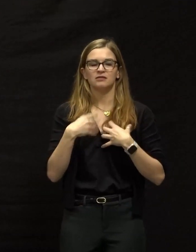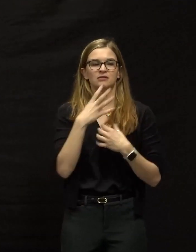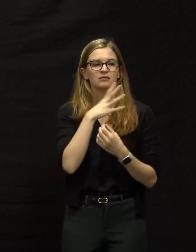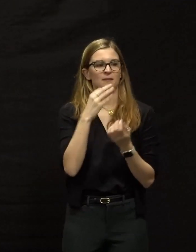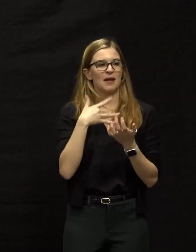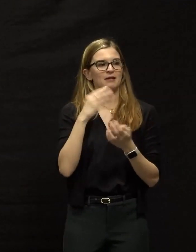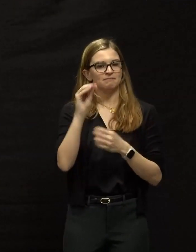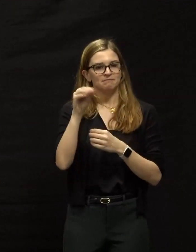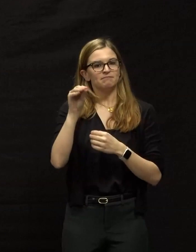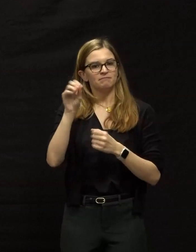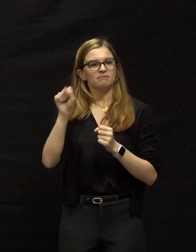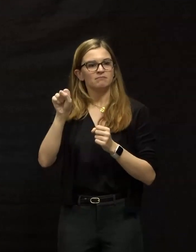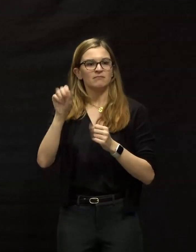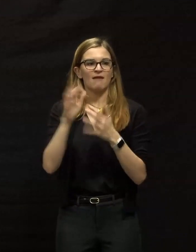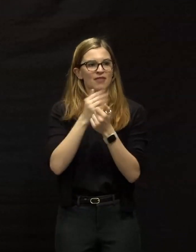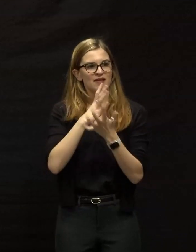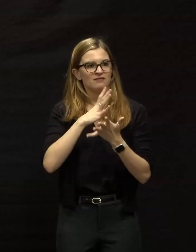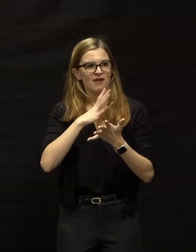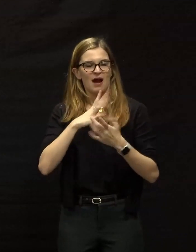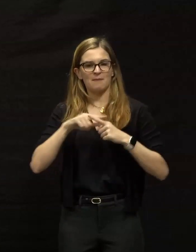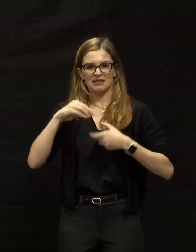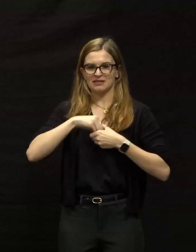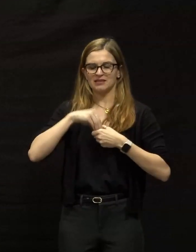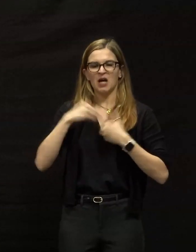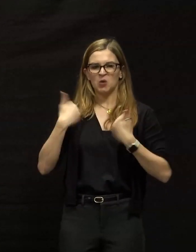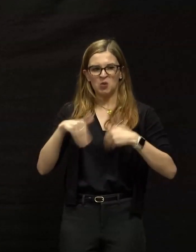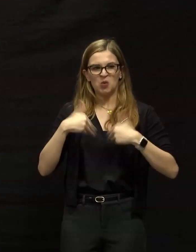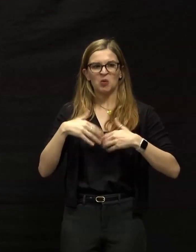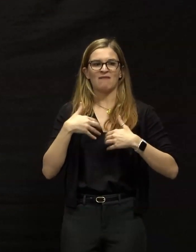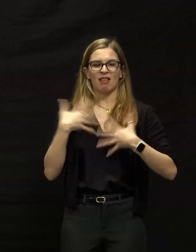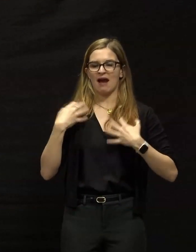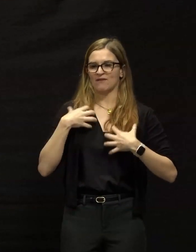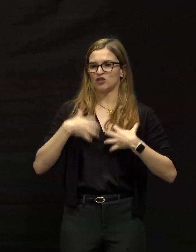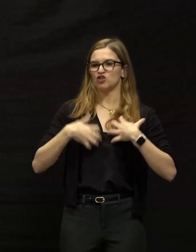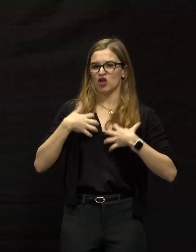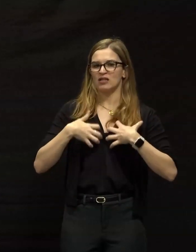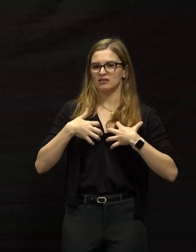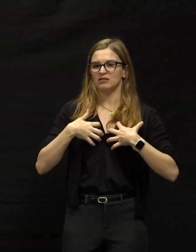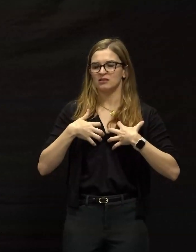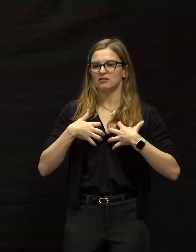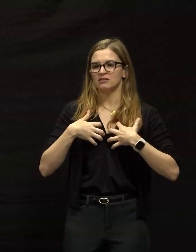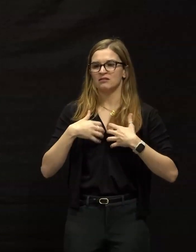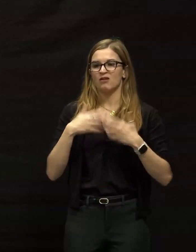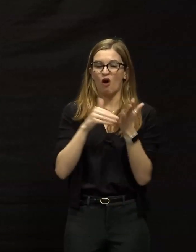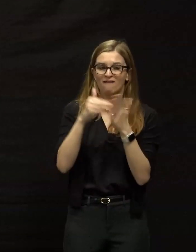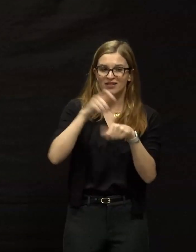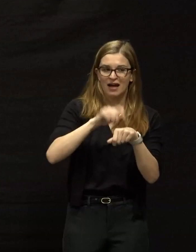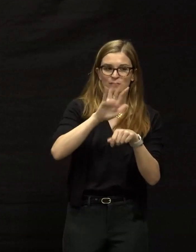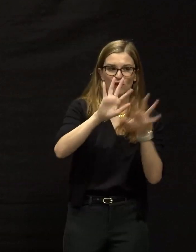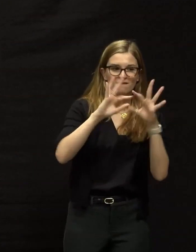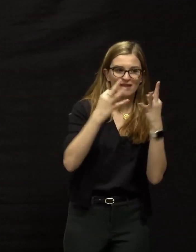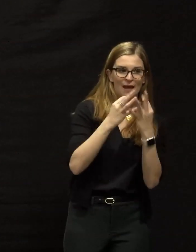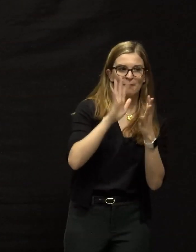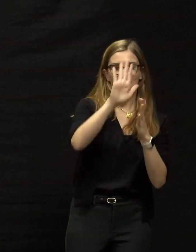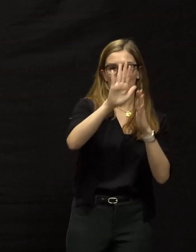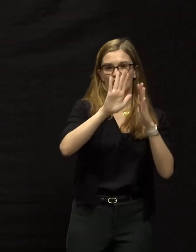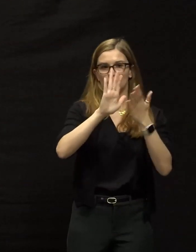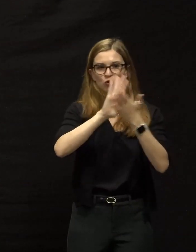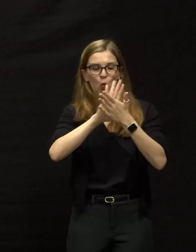and those stressors. And so lots of yeses to those saying, "I'm fine, everything's okay," but internally really struggling.